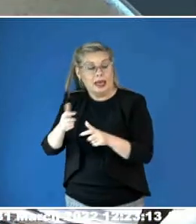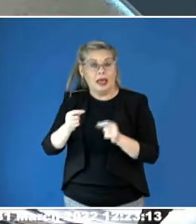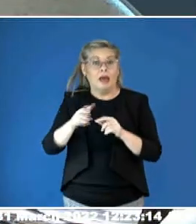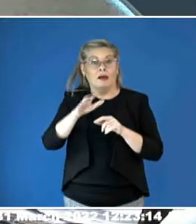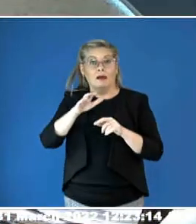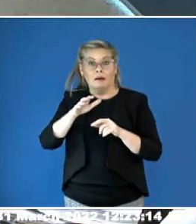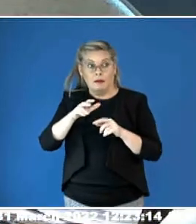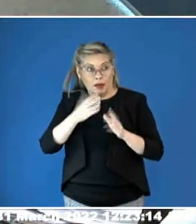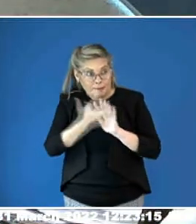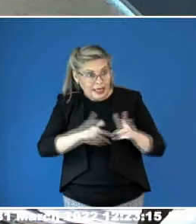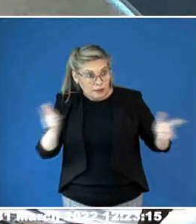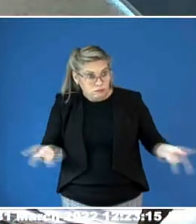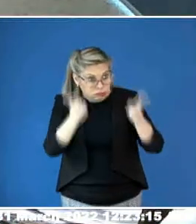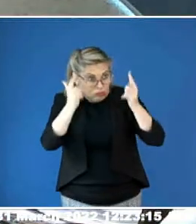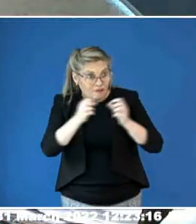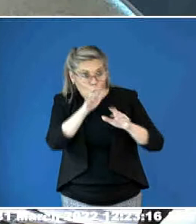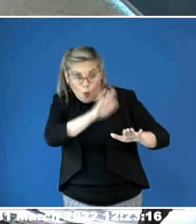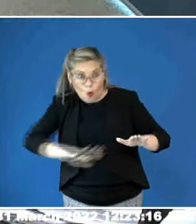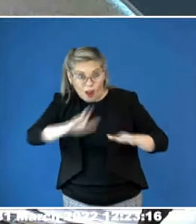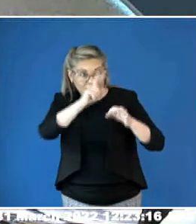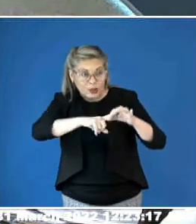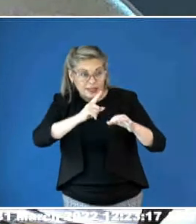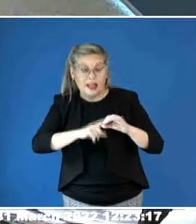Why didn't she write this letter?